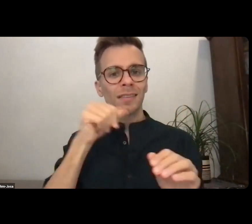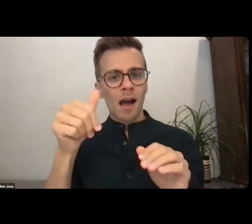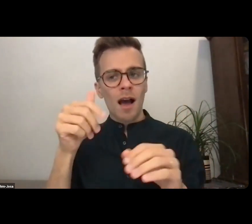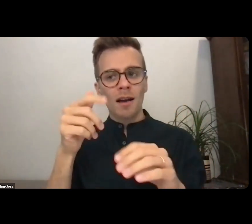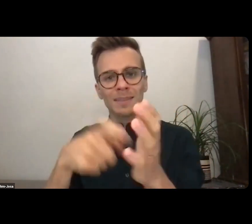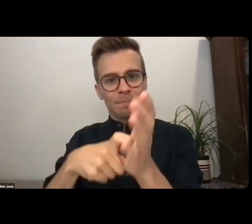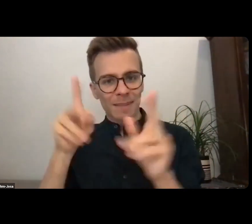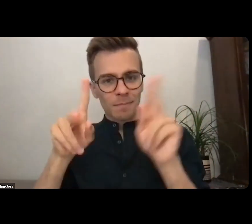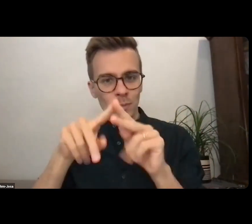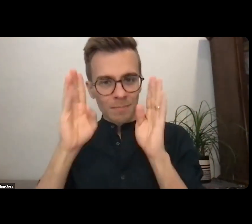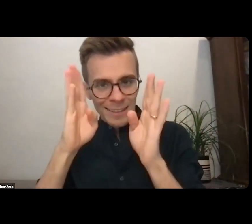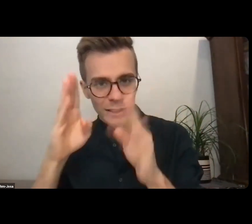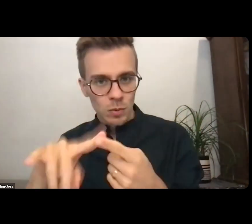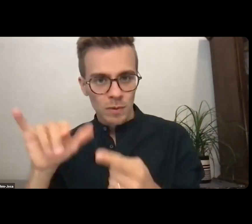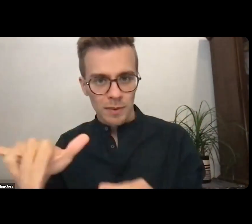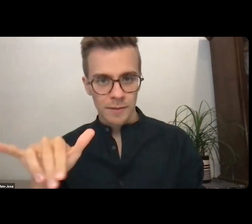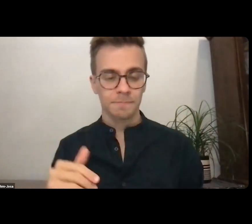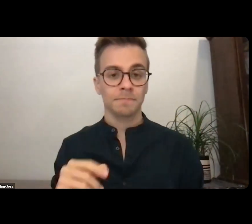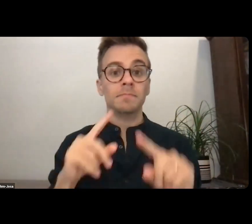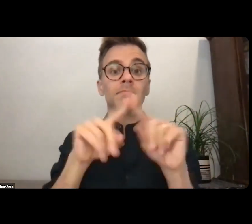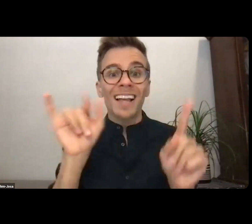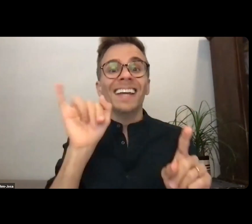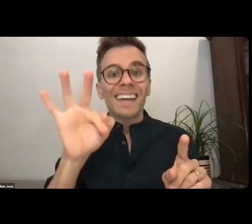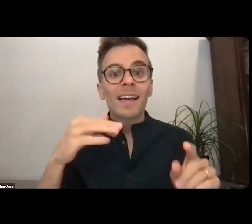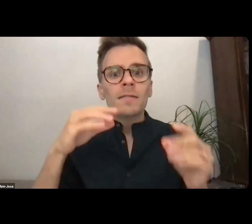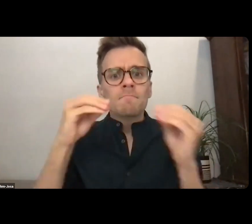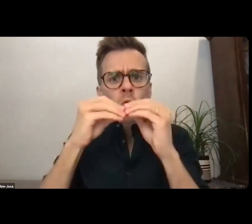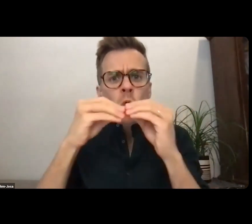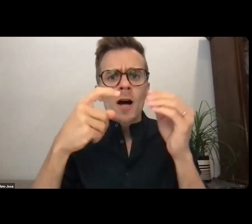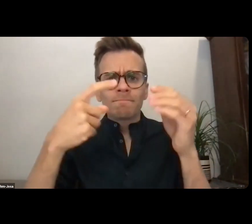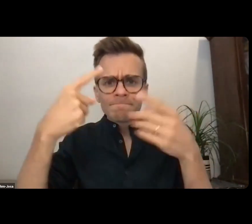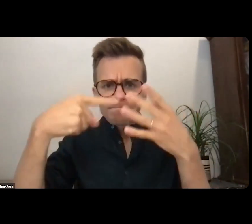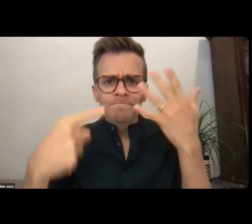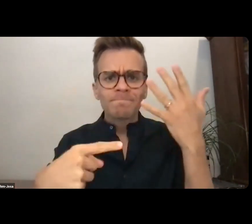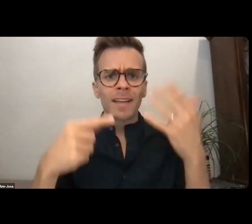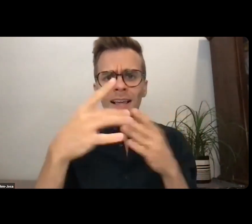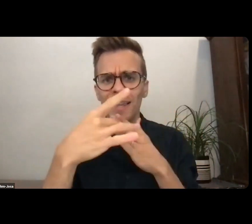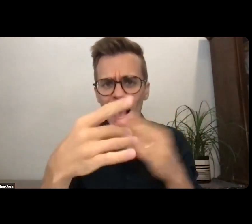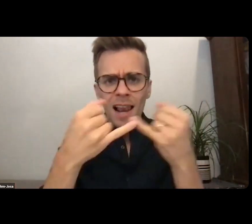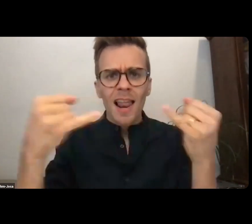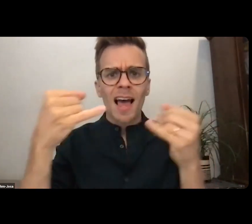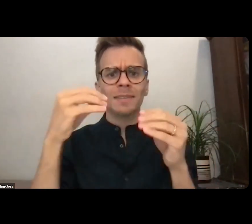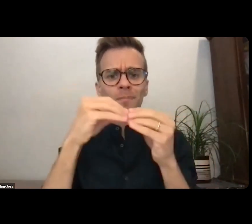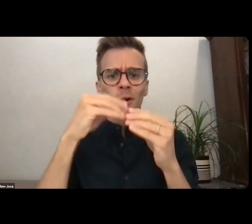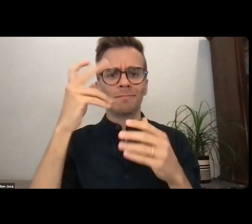If it's lacking there, it means we're not asking people to pay attention to these types of considerations.